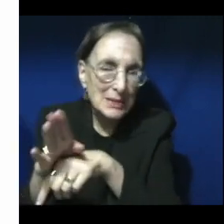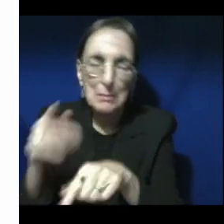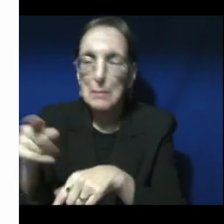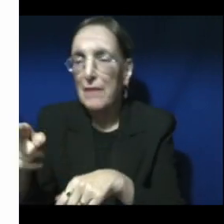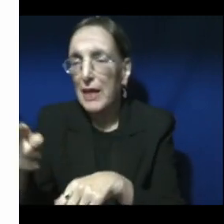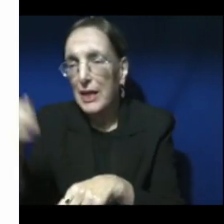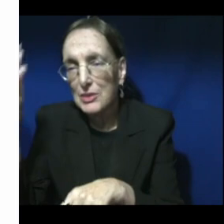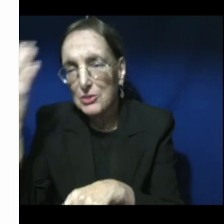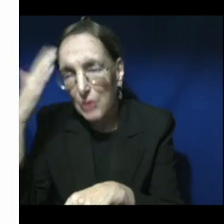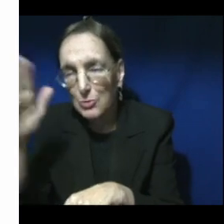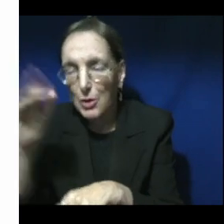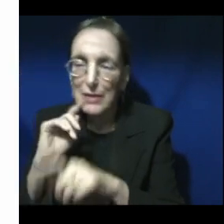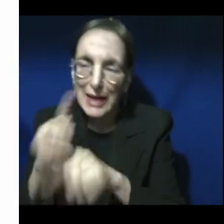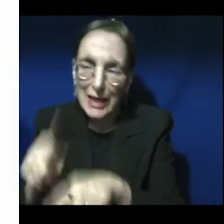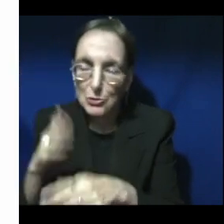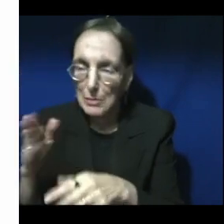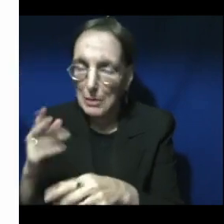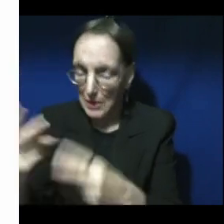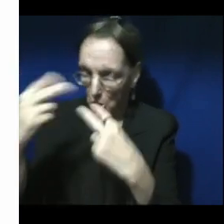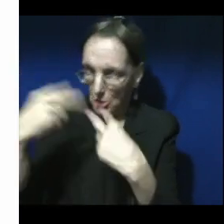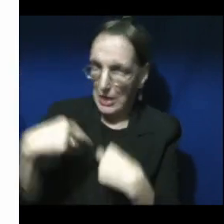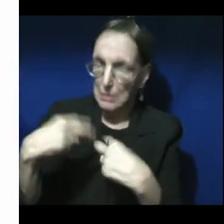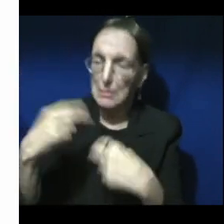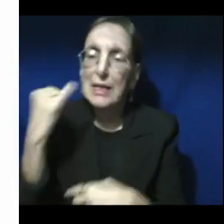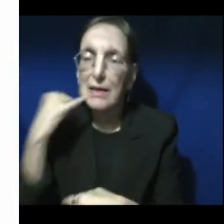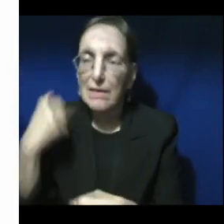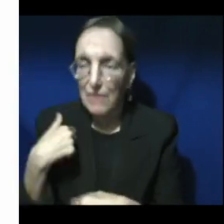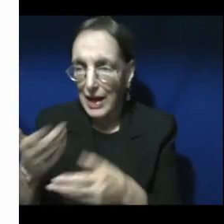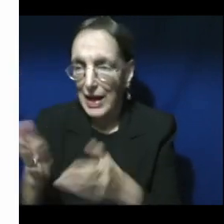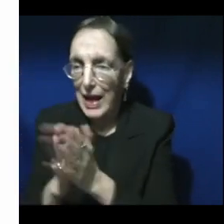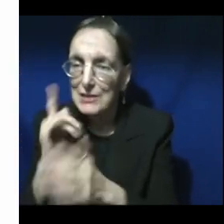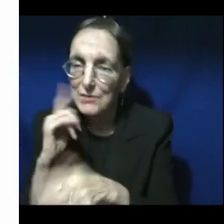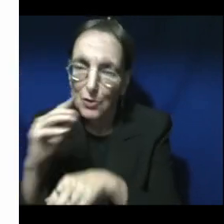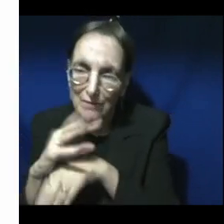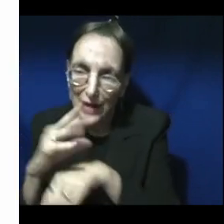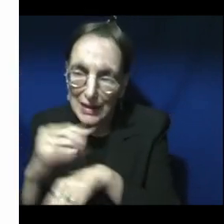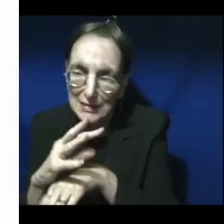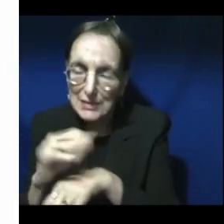if we ask them for advice. And so some researchers looked at… Is that correct? Is asking people for